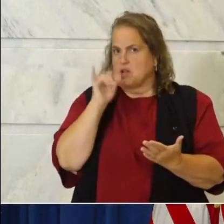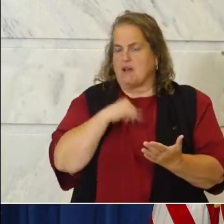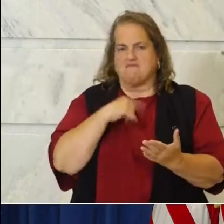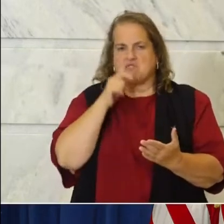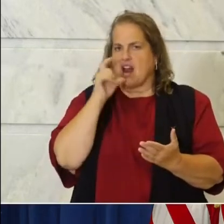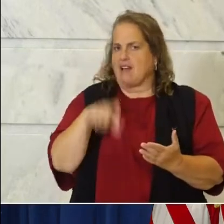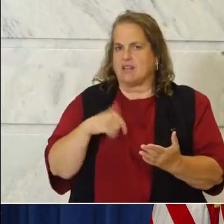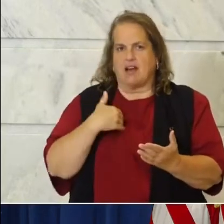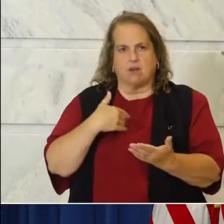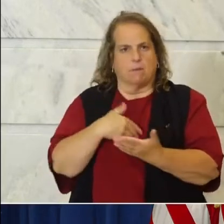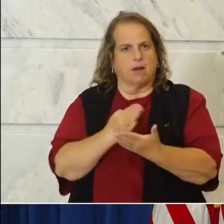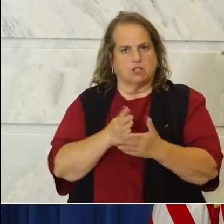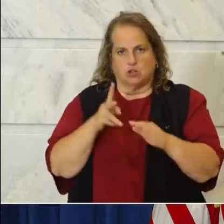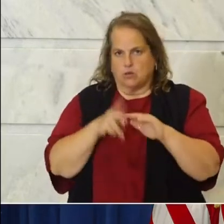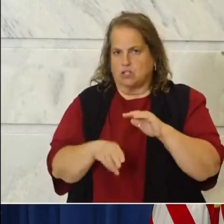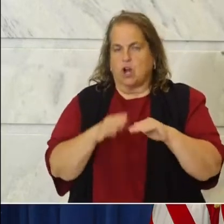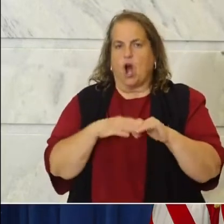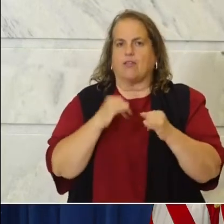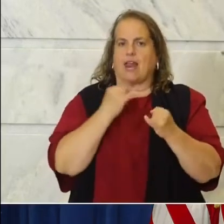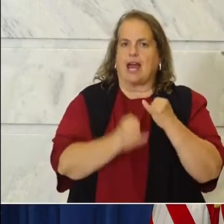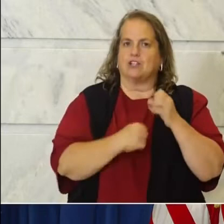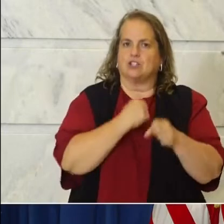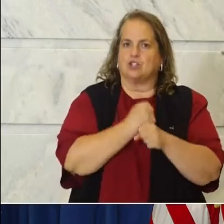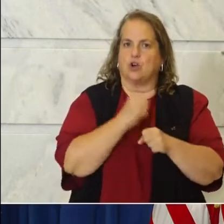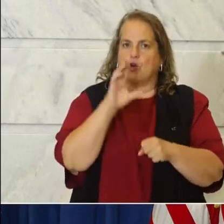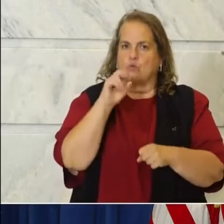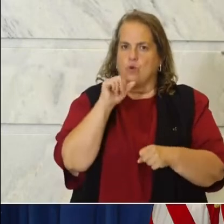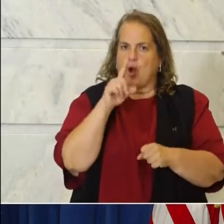in that last year's road plan, and for the first time in two months, we